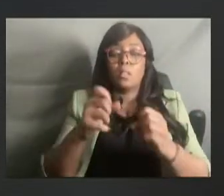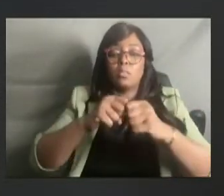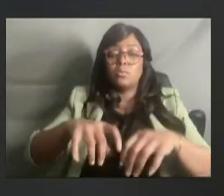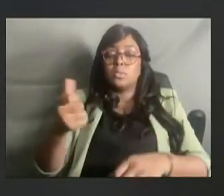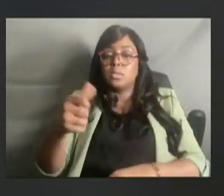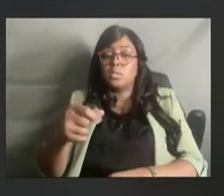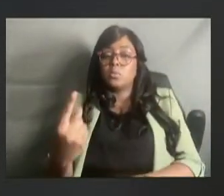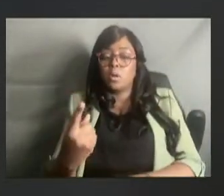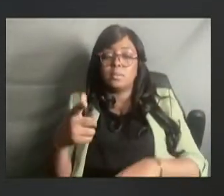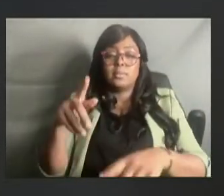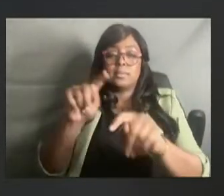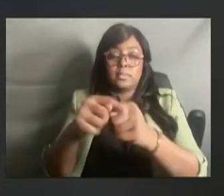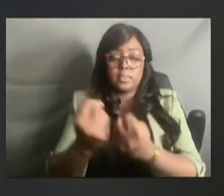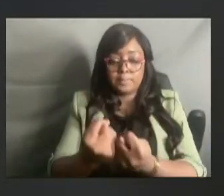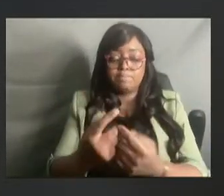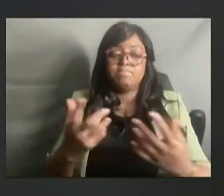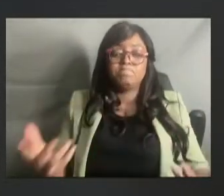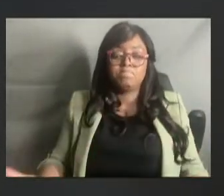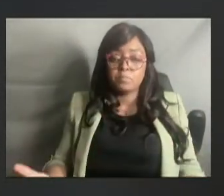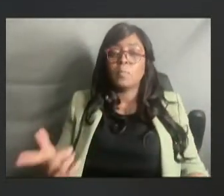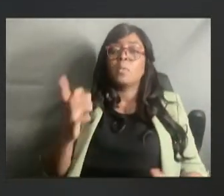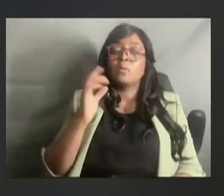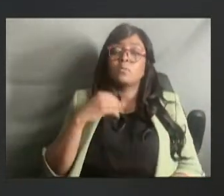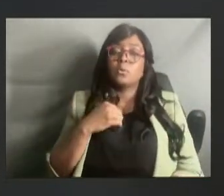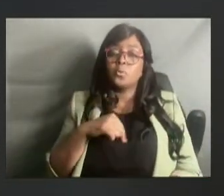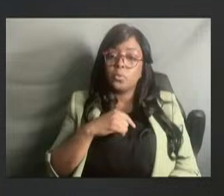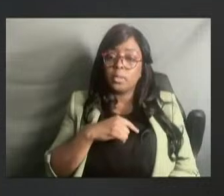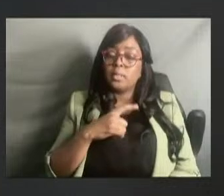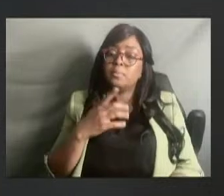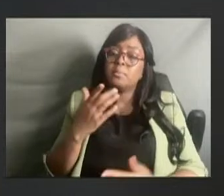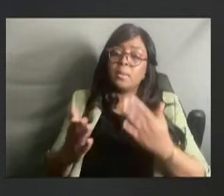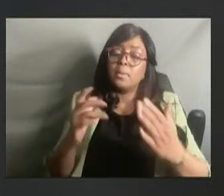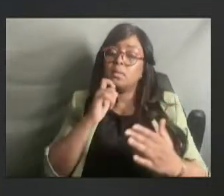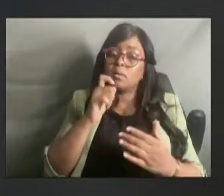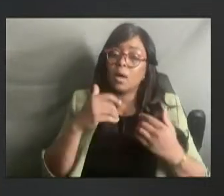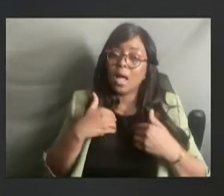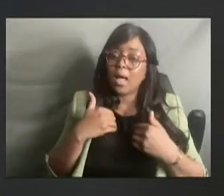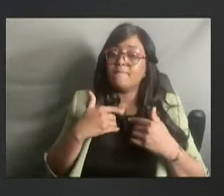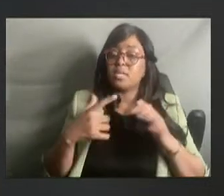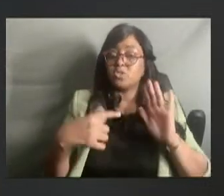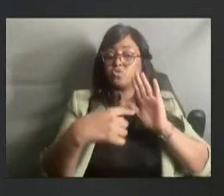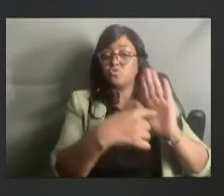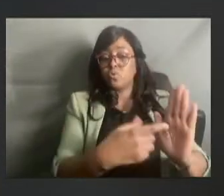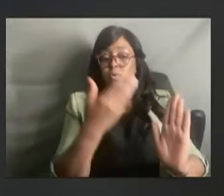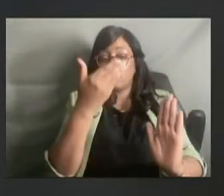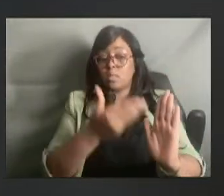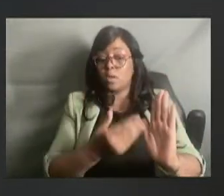for us to move forward without